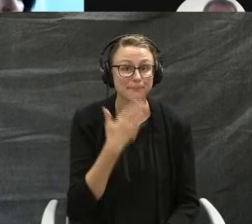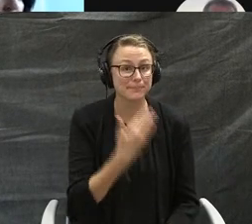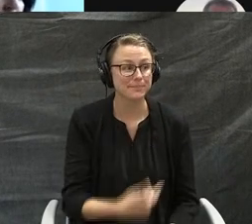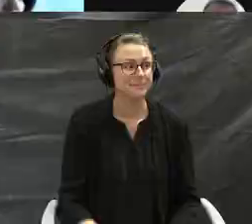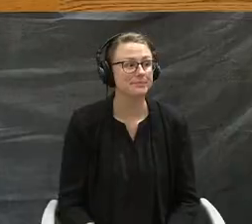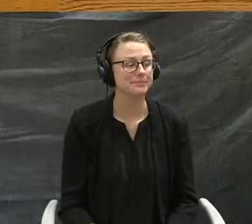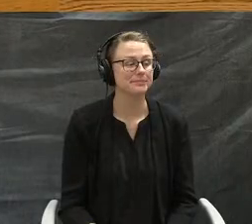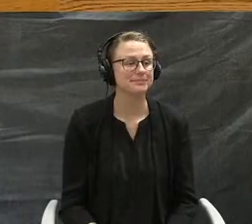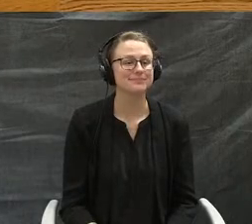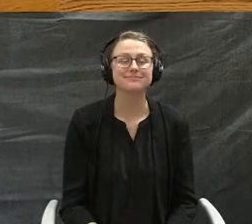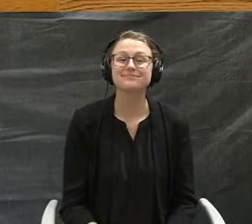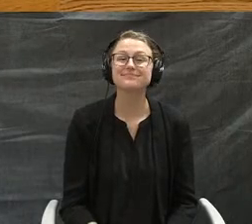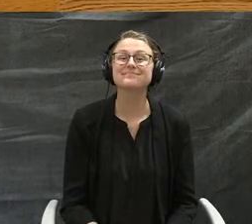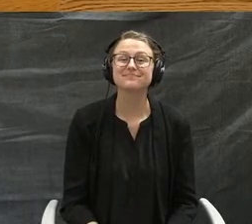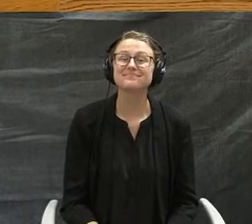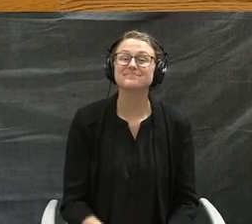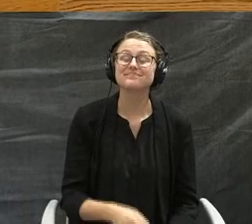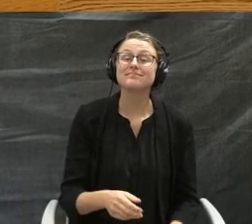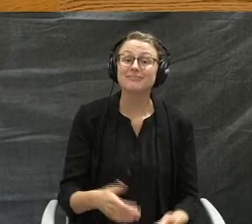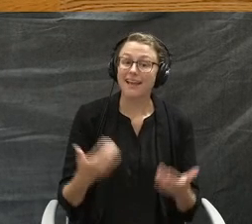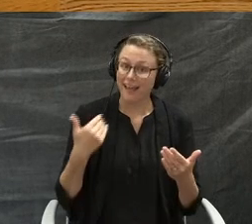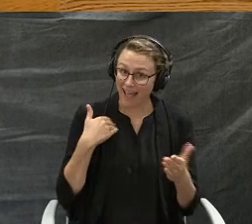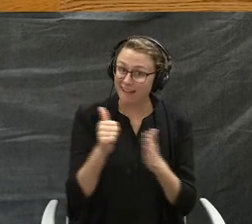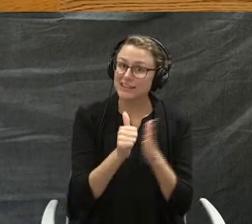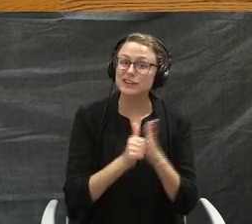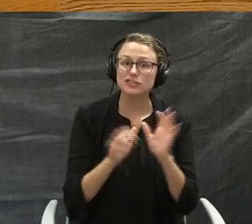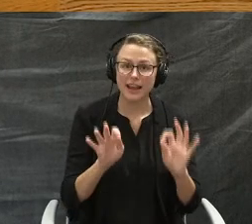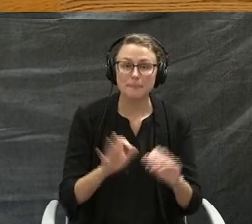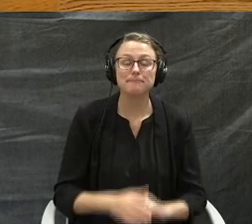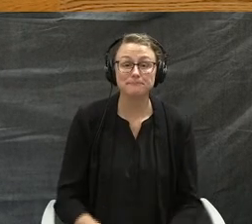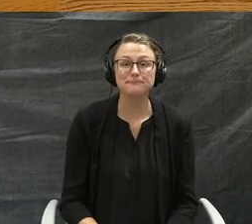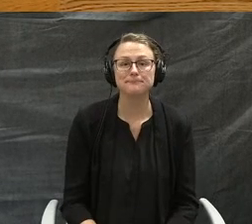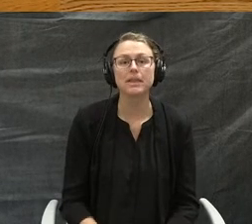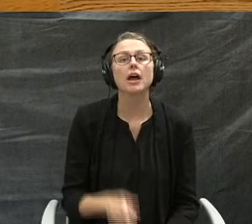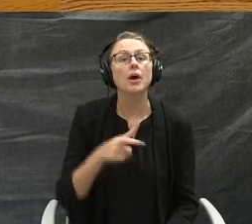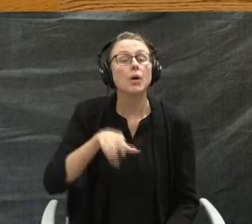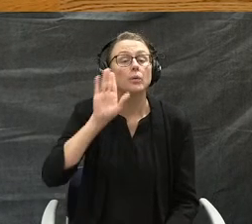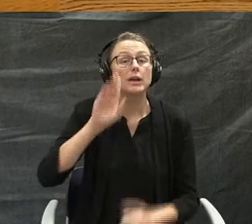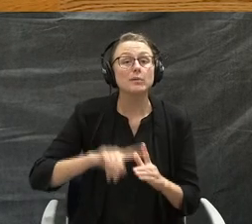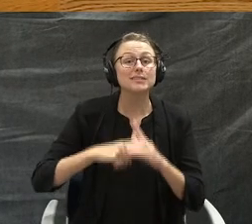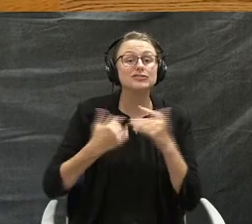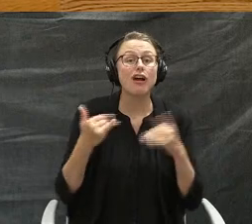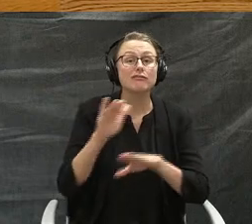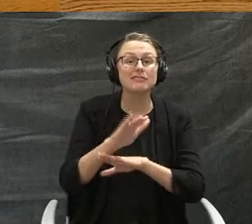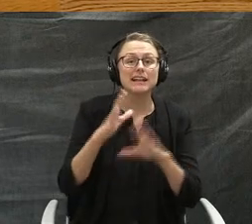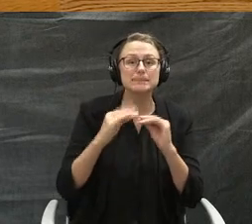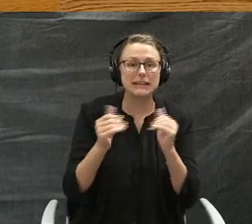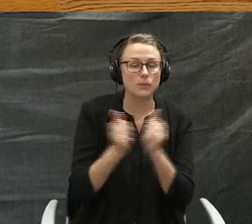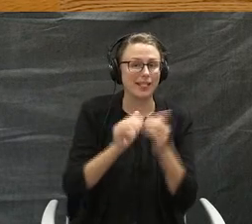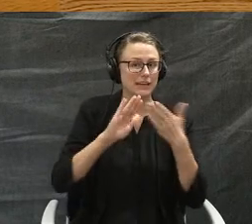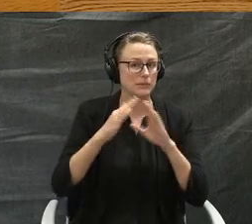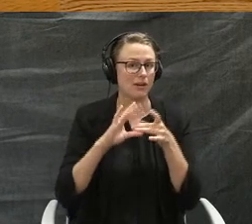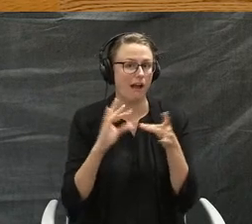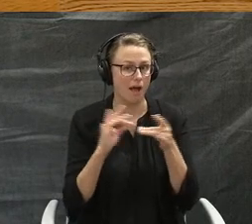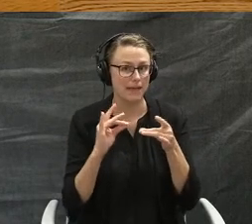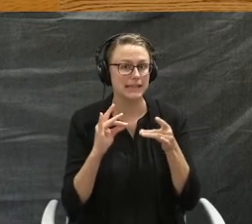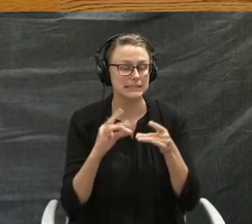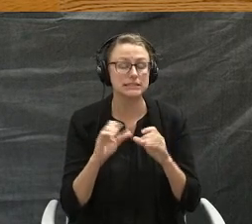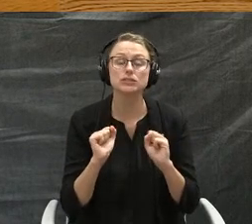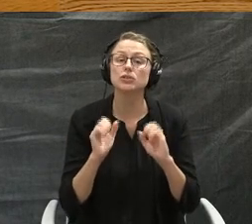Alright, motion carries. We have an agenda this evening and we're going to start off tonight's meeting with community comments.